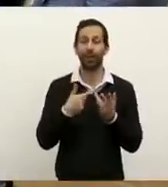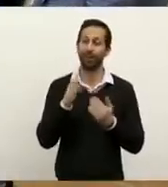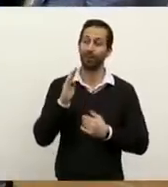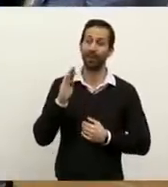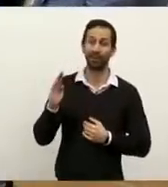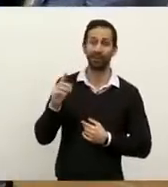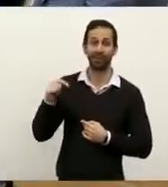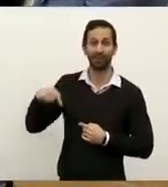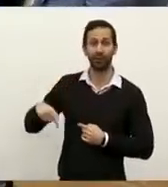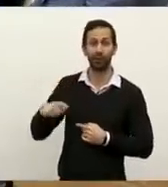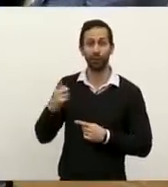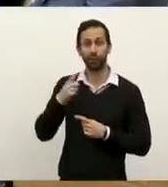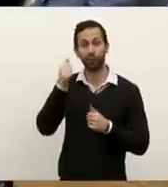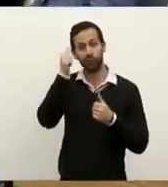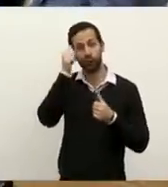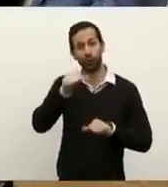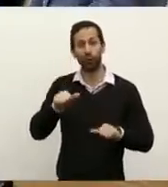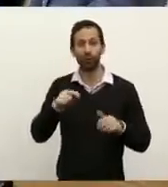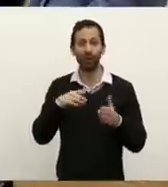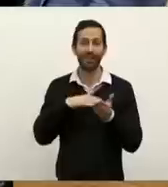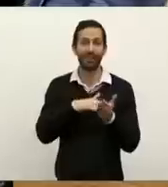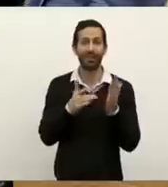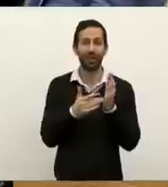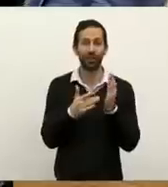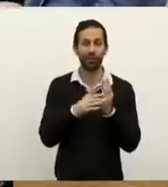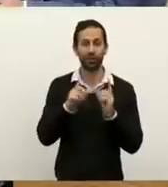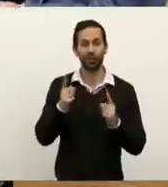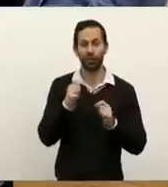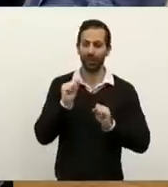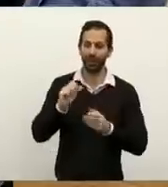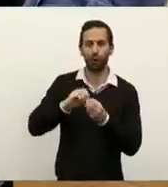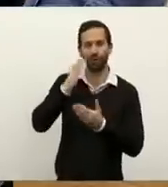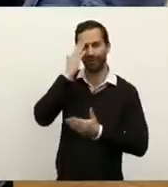who know assistive technology from first-hand experience.